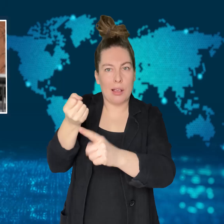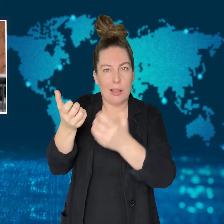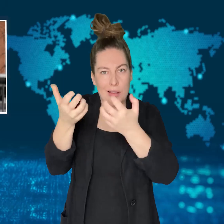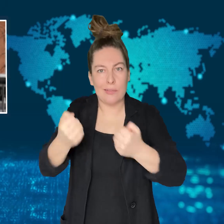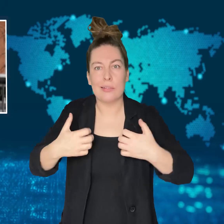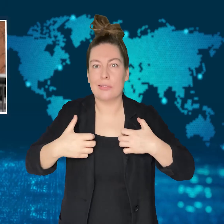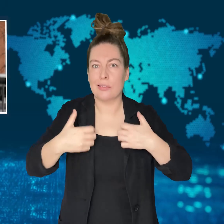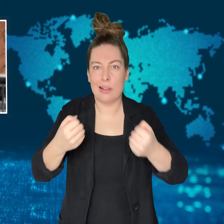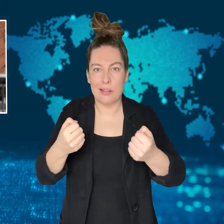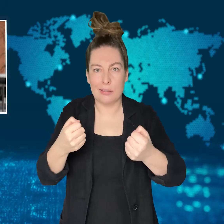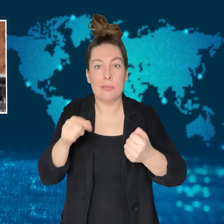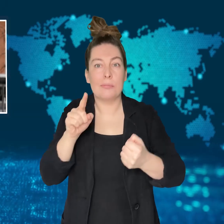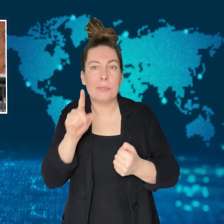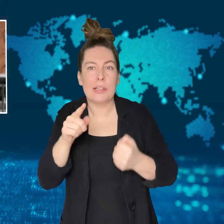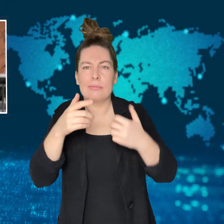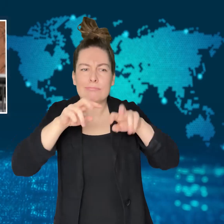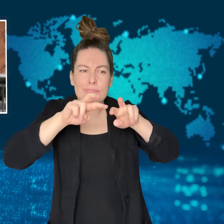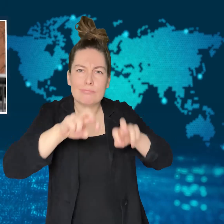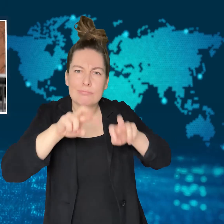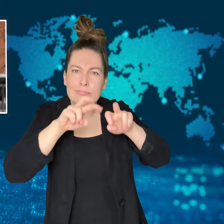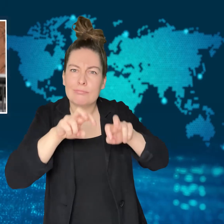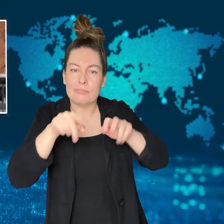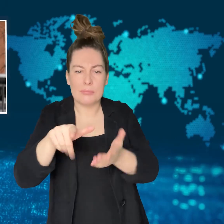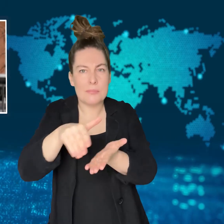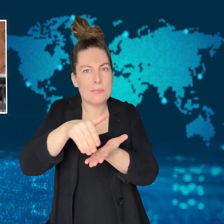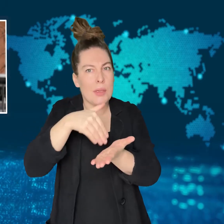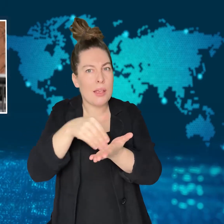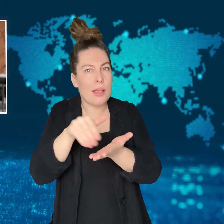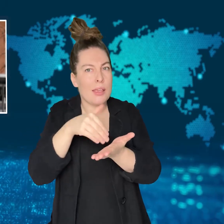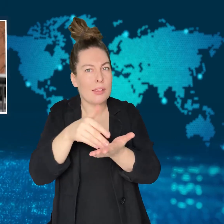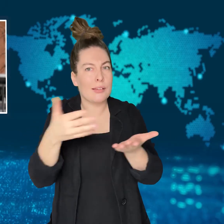The ban came after research showed that